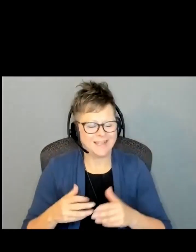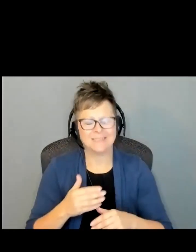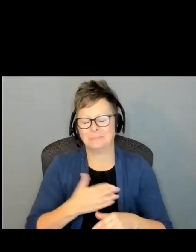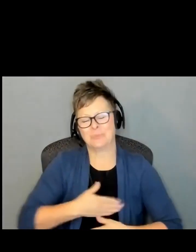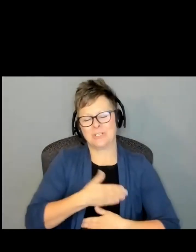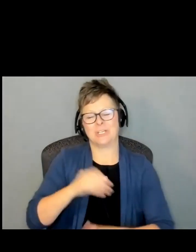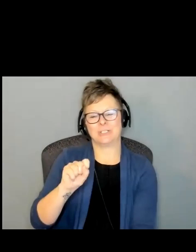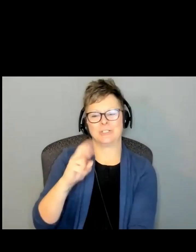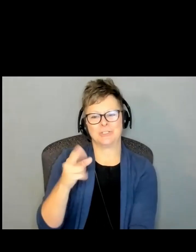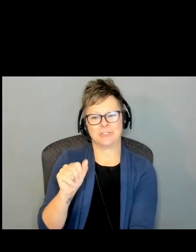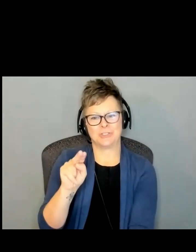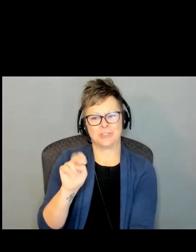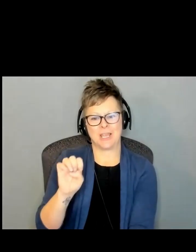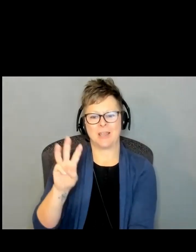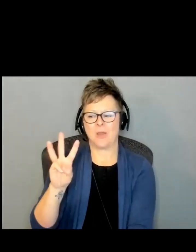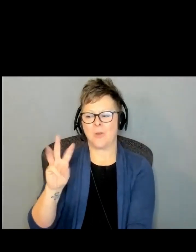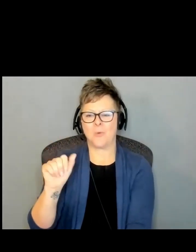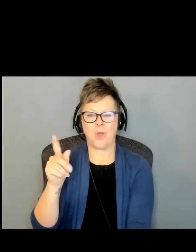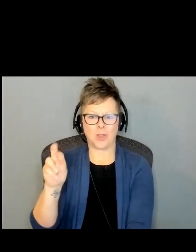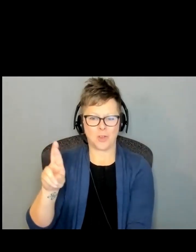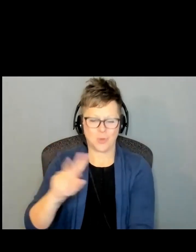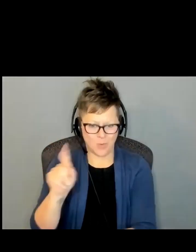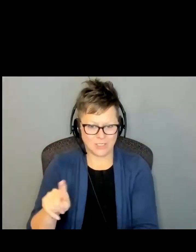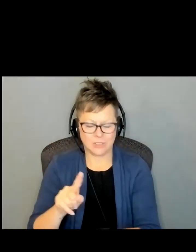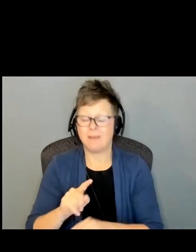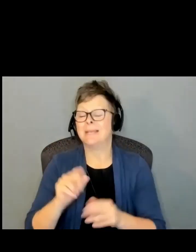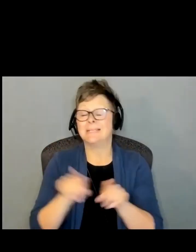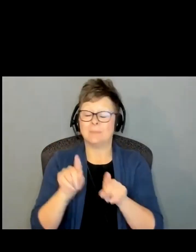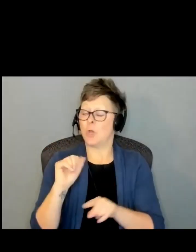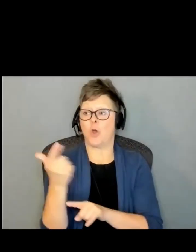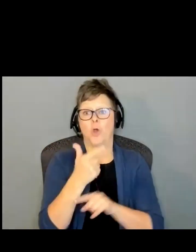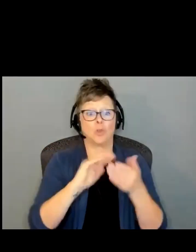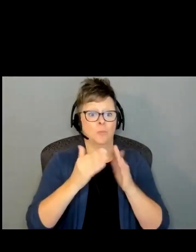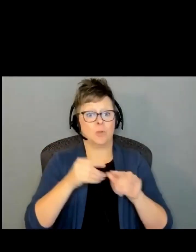Like all communities, the disabled communities is not not homogenous.